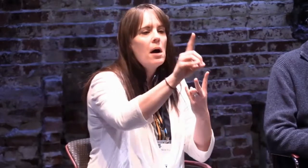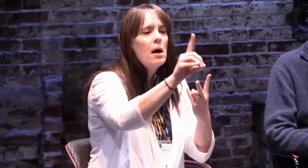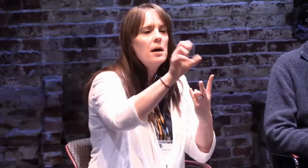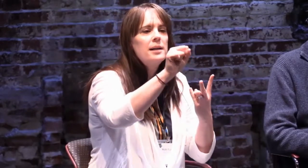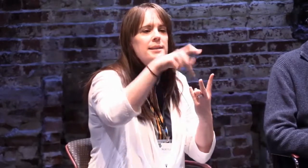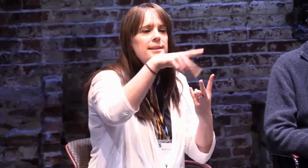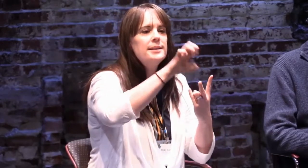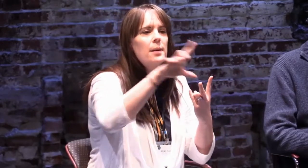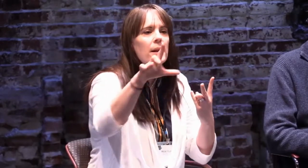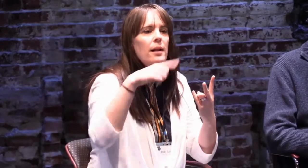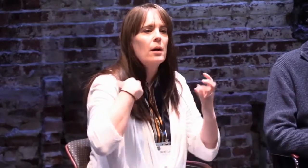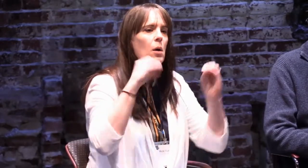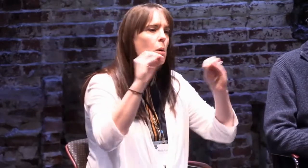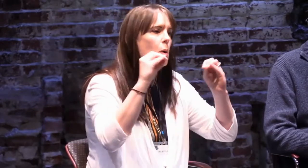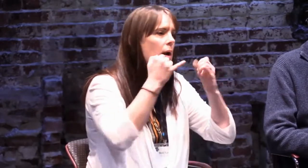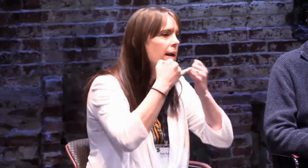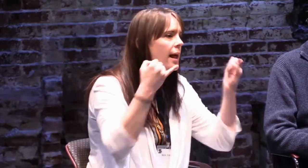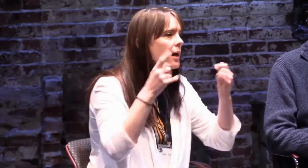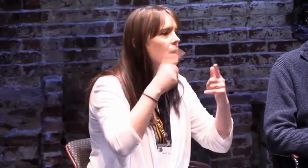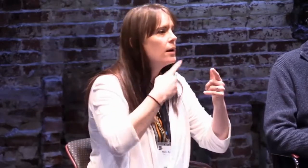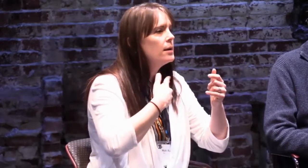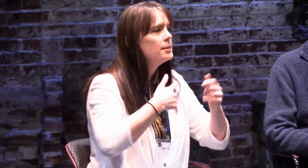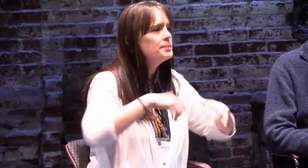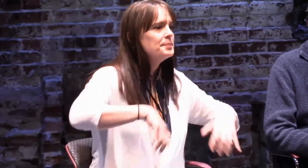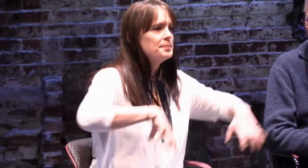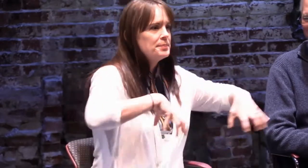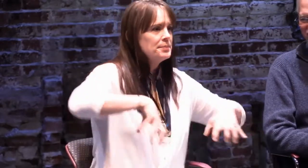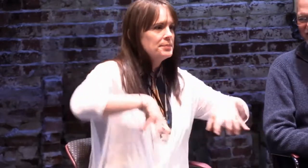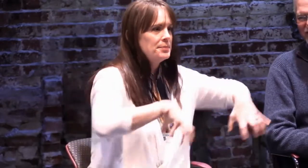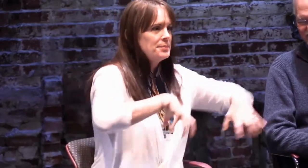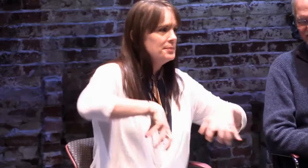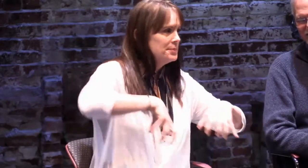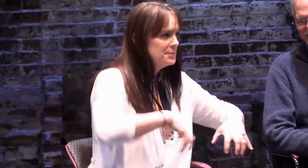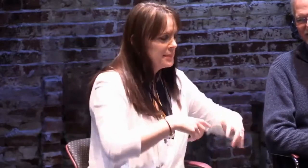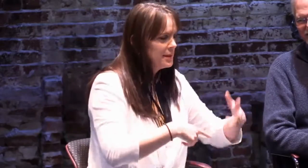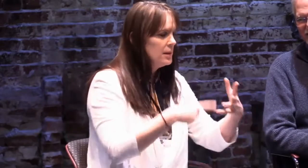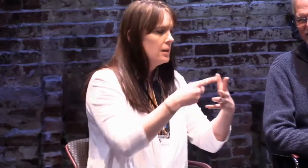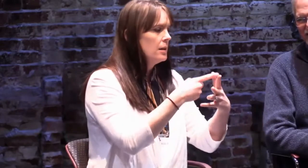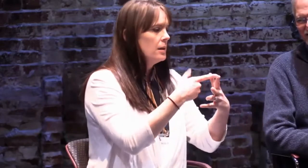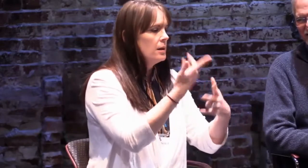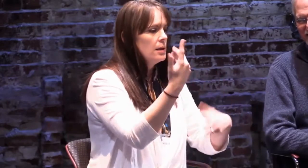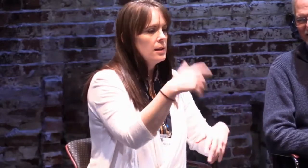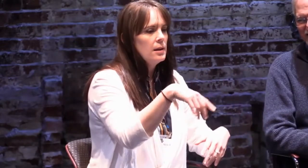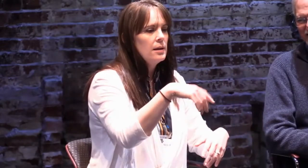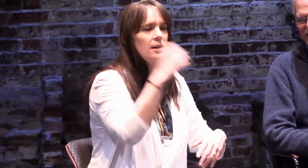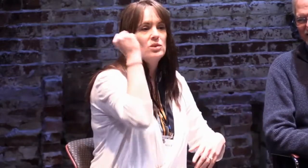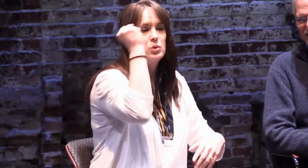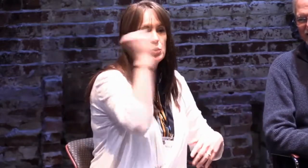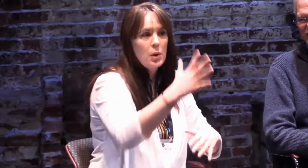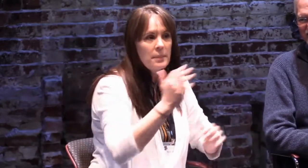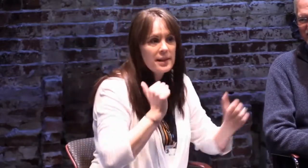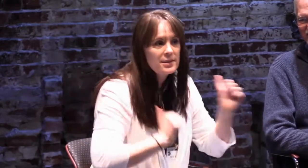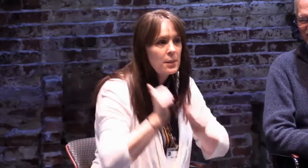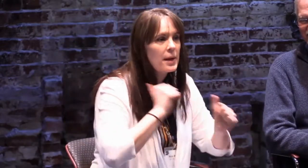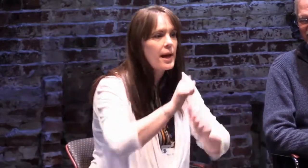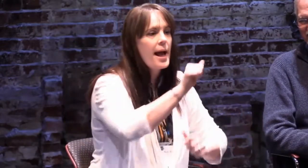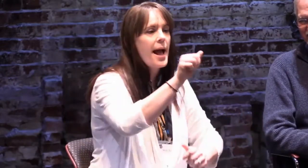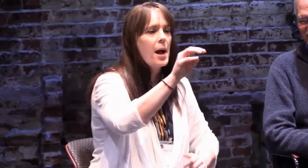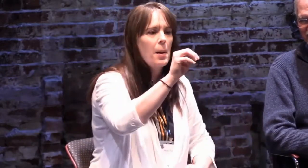with an occasional appearance in Godspell or some peripheral role,